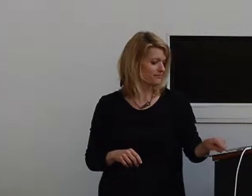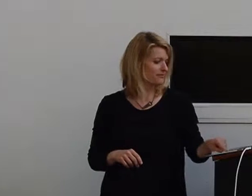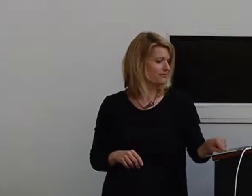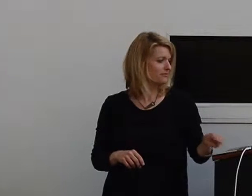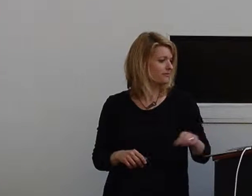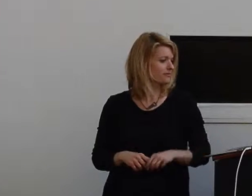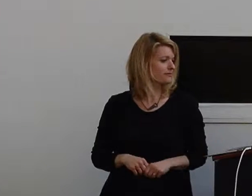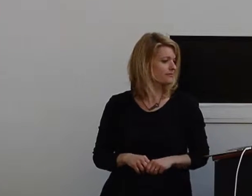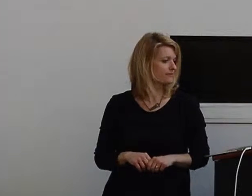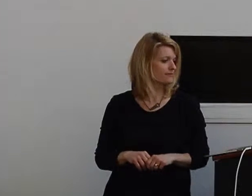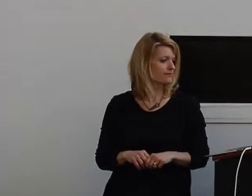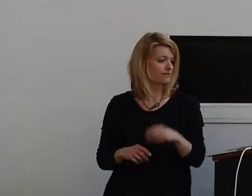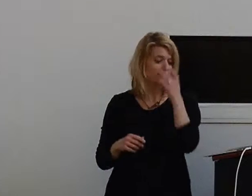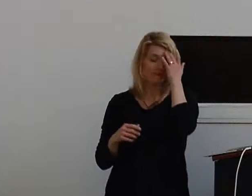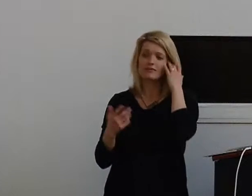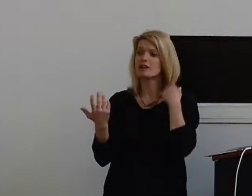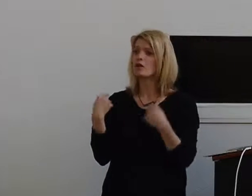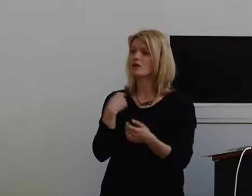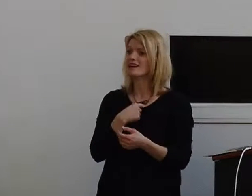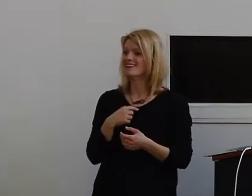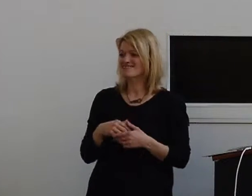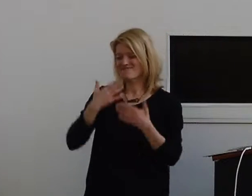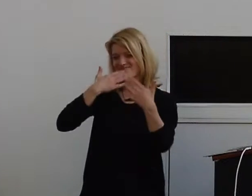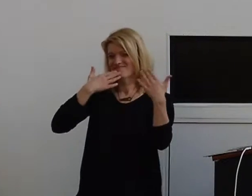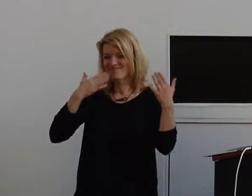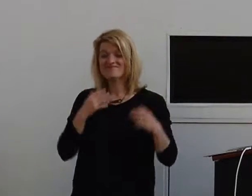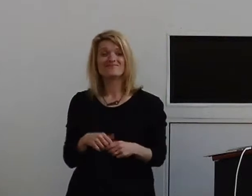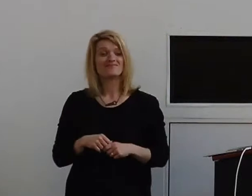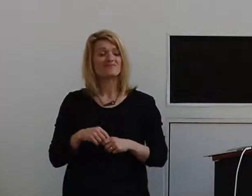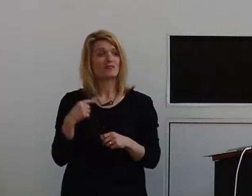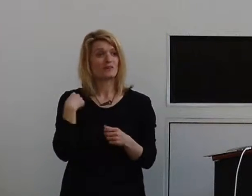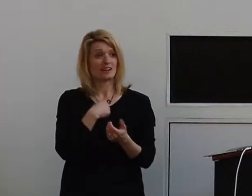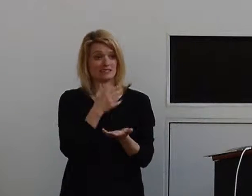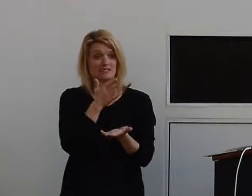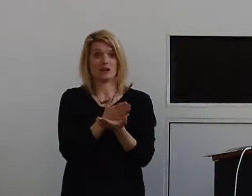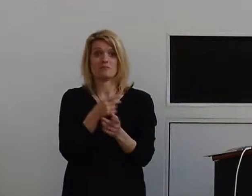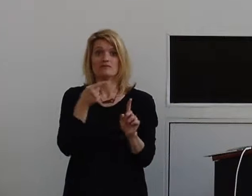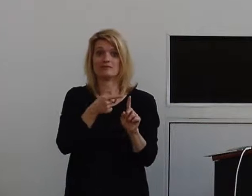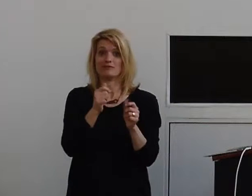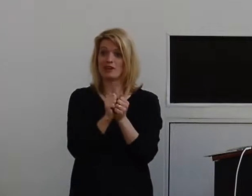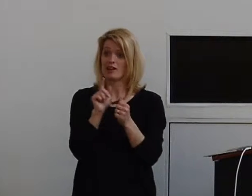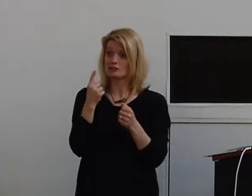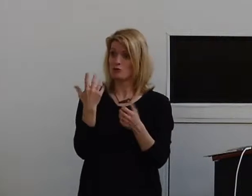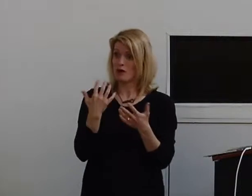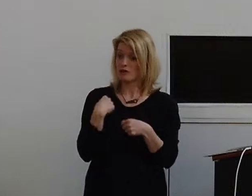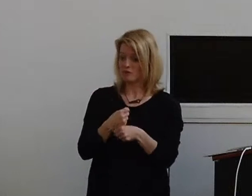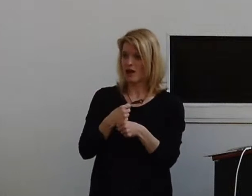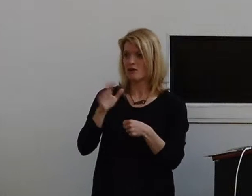so that it can now be revealed for the first time. We're not stopping with just apps.